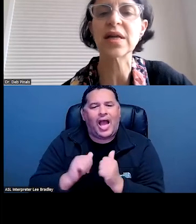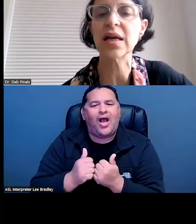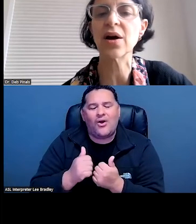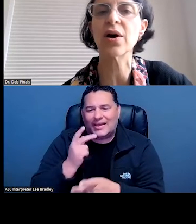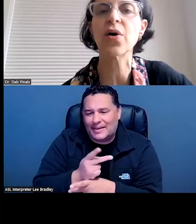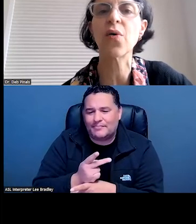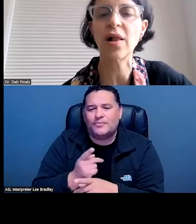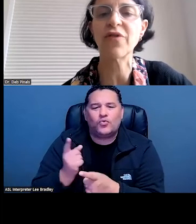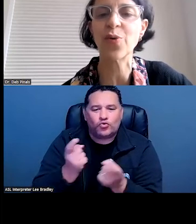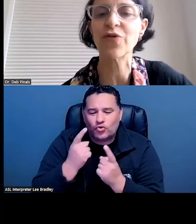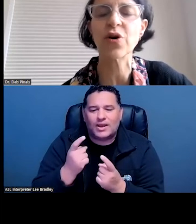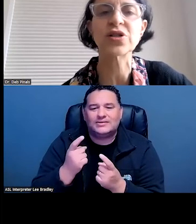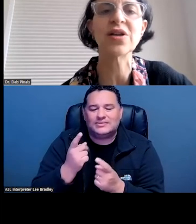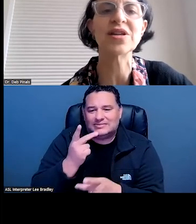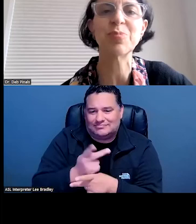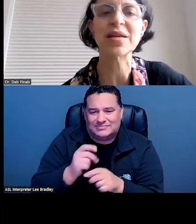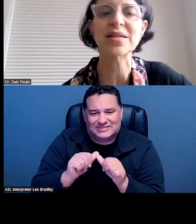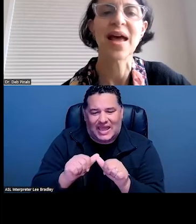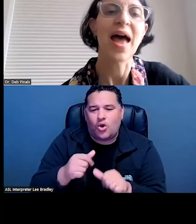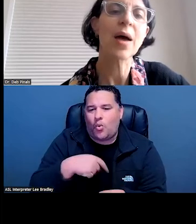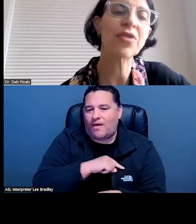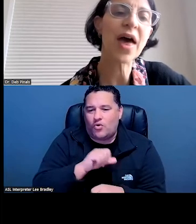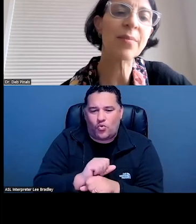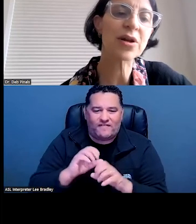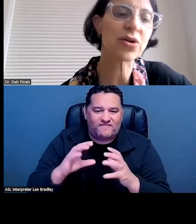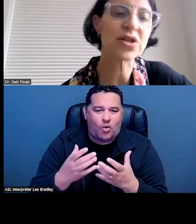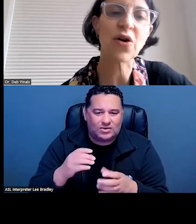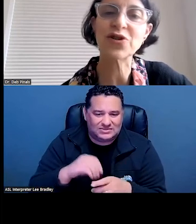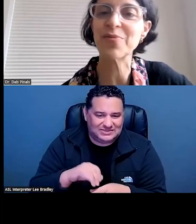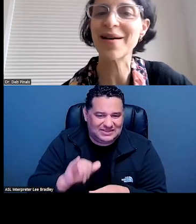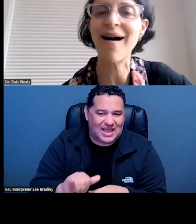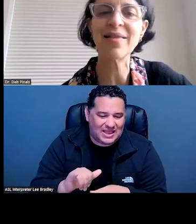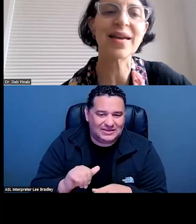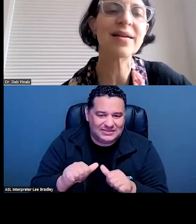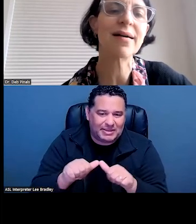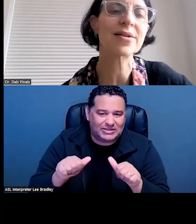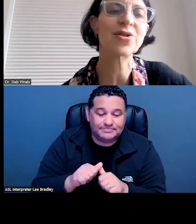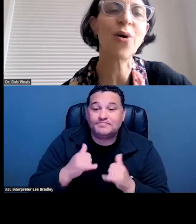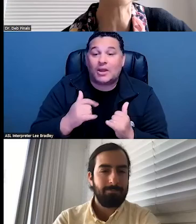SURE THAT IS ANSWERING THIS IN TERMS OF HOW DO WE, KEEP, KEEP, RECRUIT, SUSTAIN, QUALIFIED WORK FORCE.